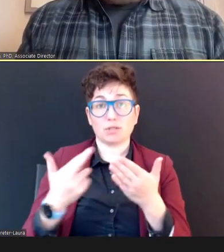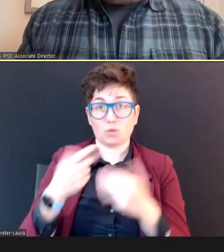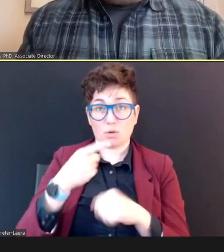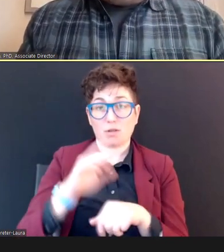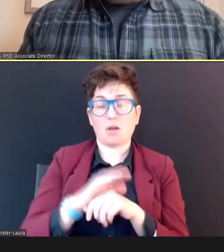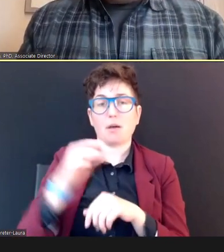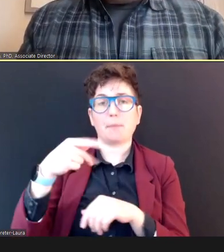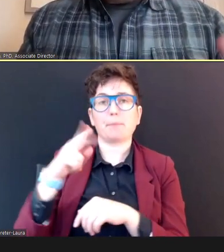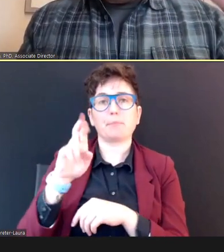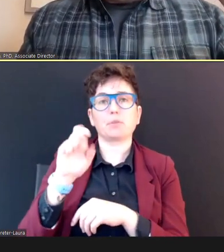screening activities on kidshearing.org.